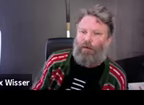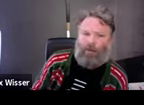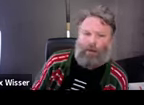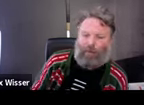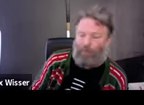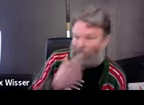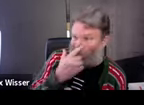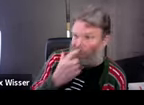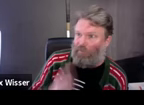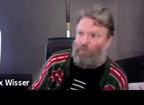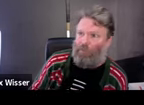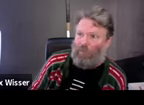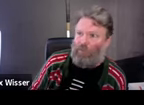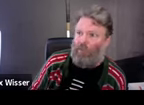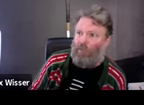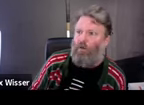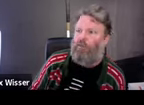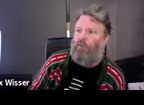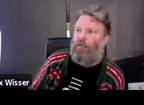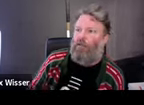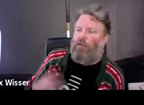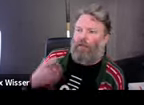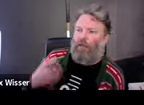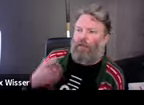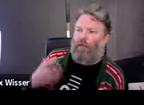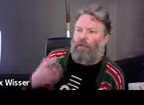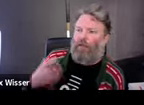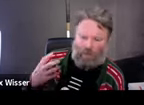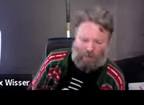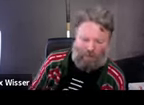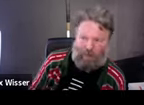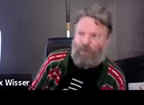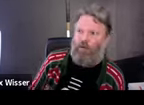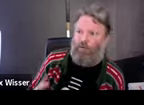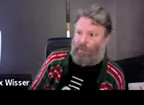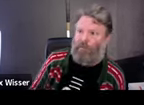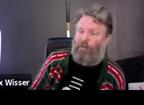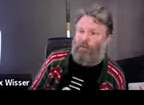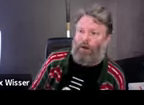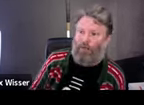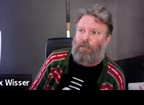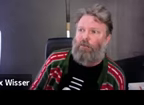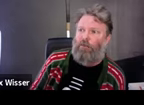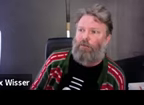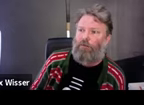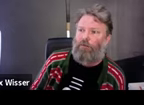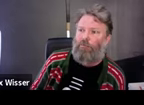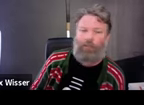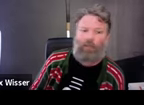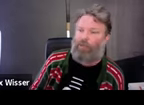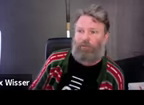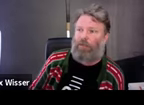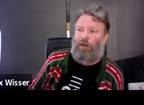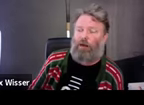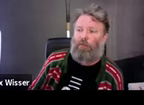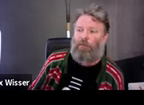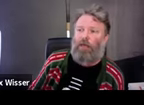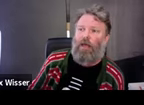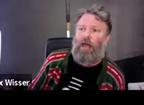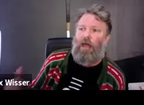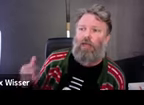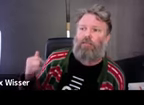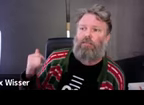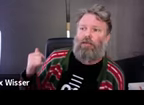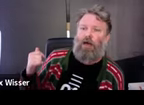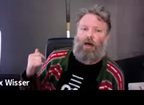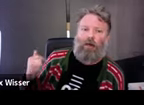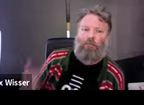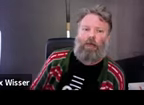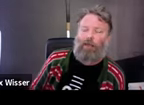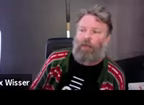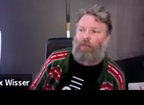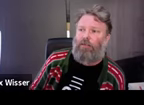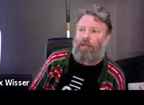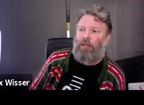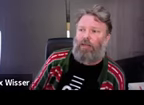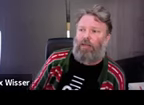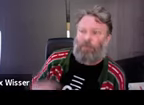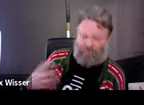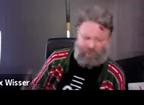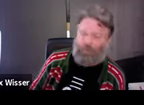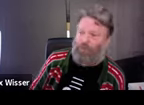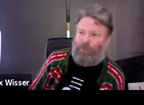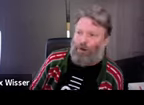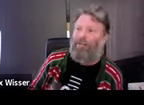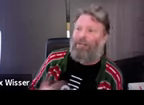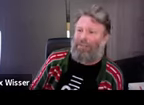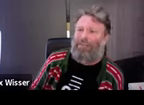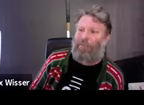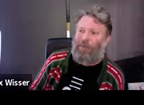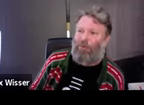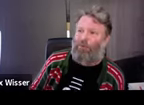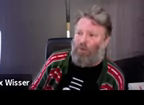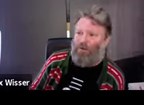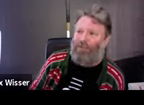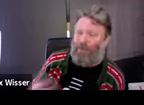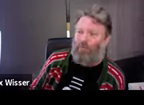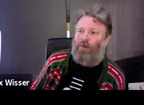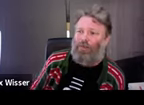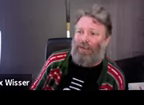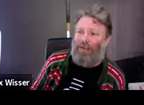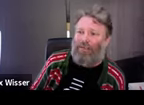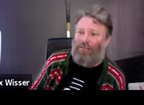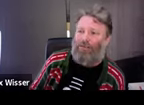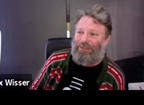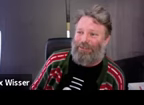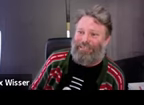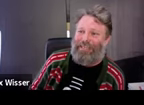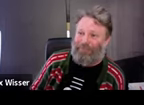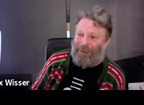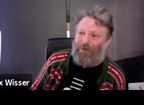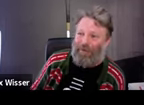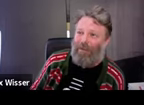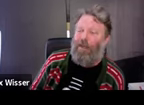about being involved in the project was conditions on the farm were